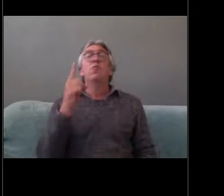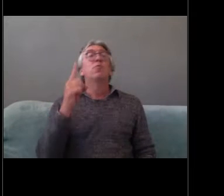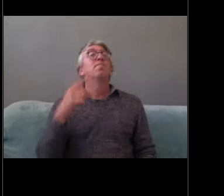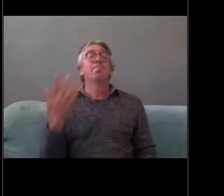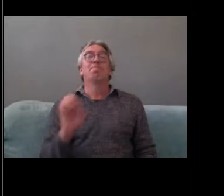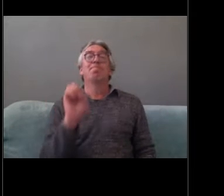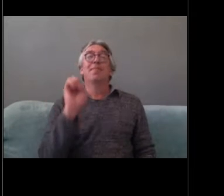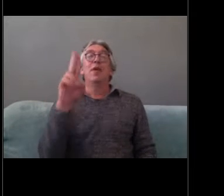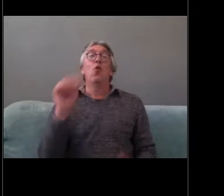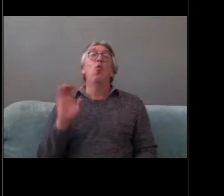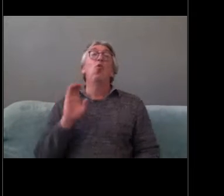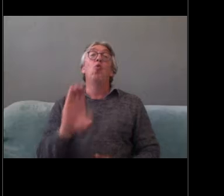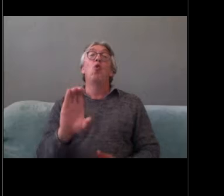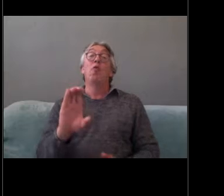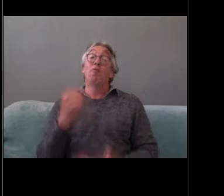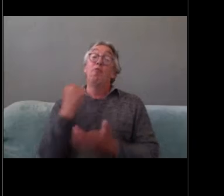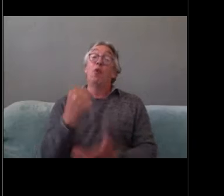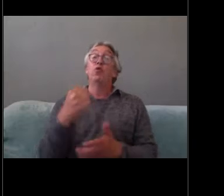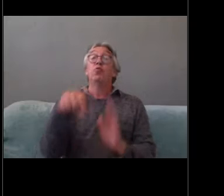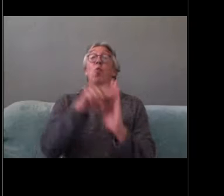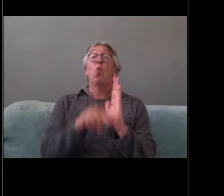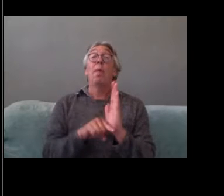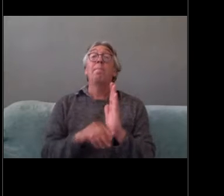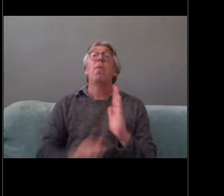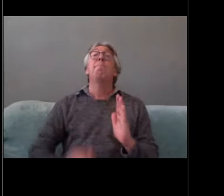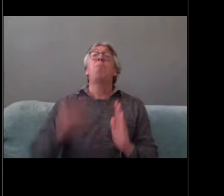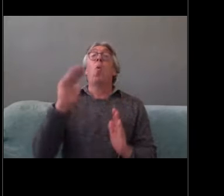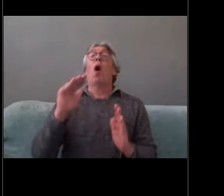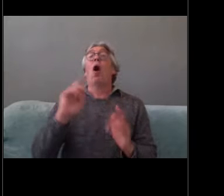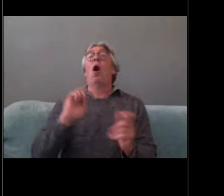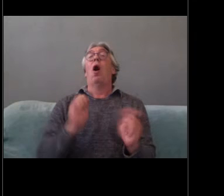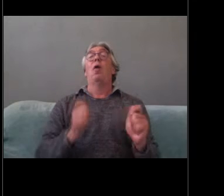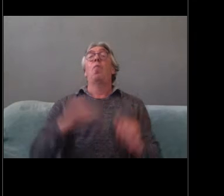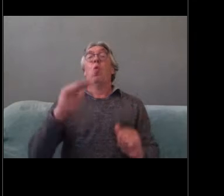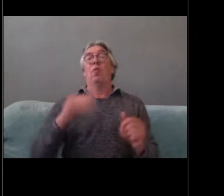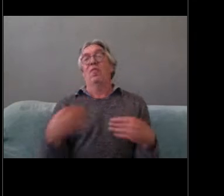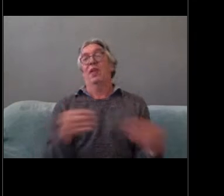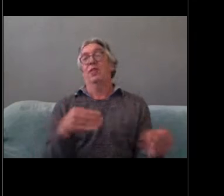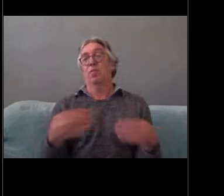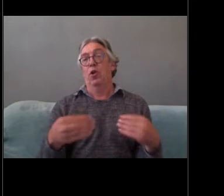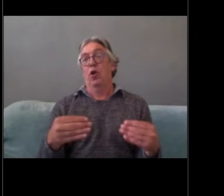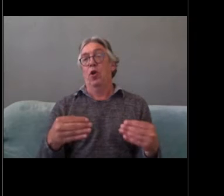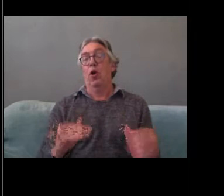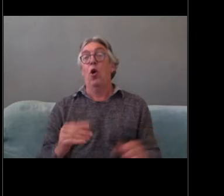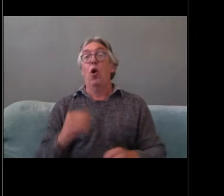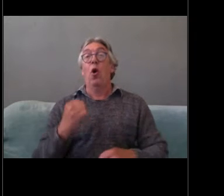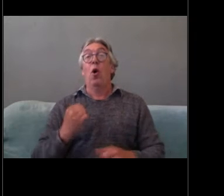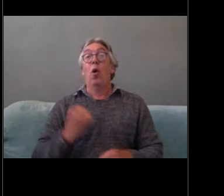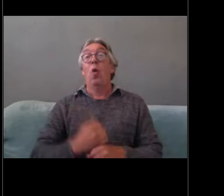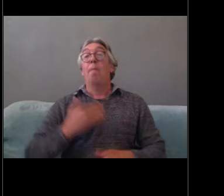and to make it quick in order to respond to the challenges. If you go to the next slide.